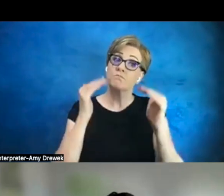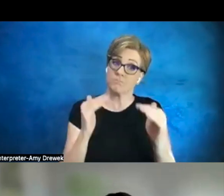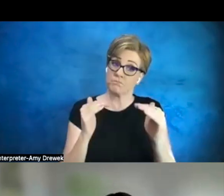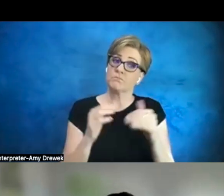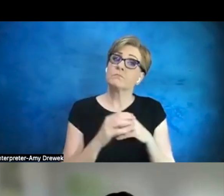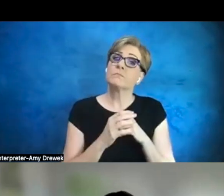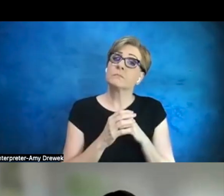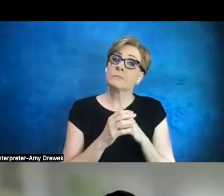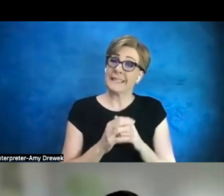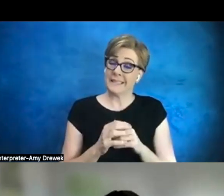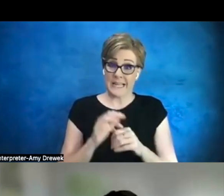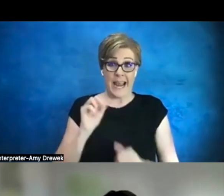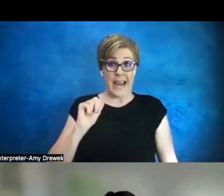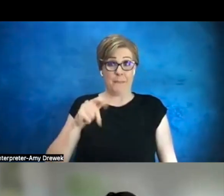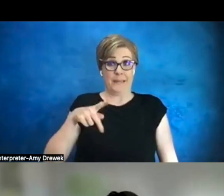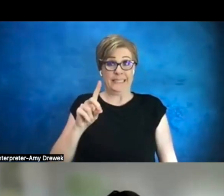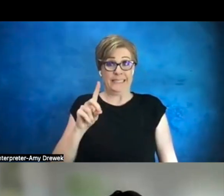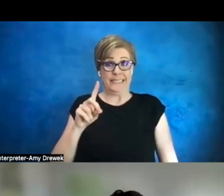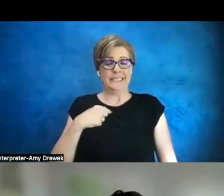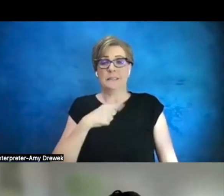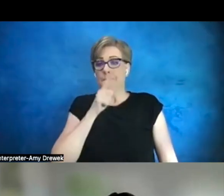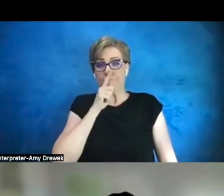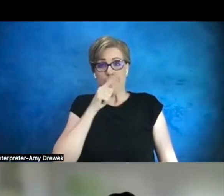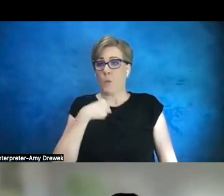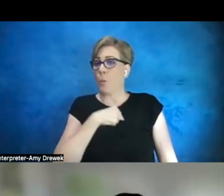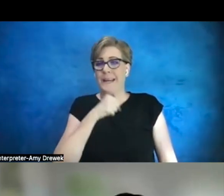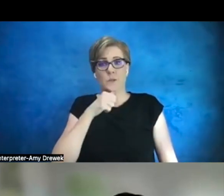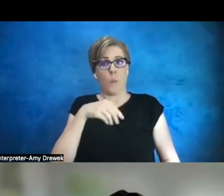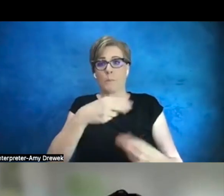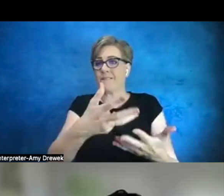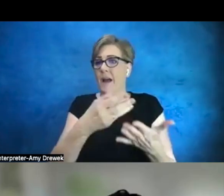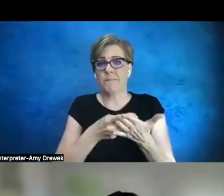that AAPD does not provide funding for these events, but if funding is an issue, please